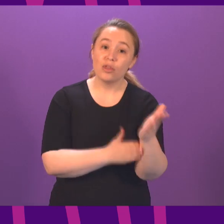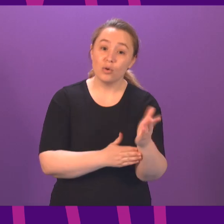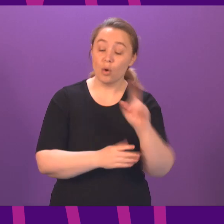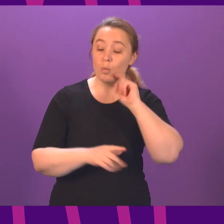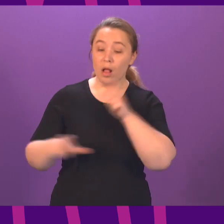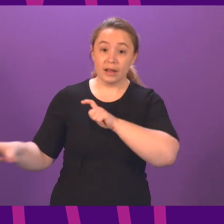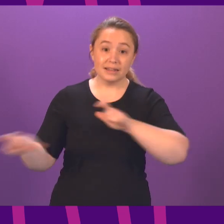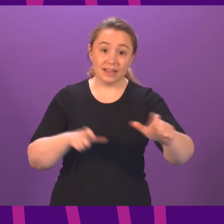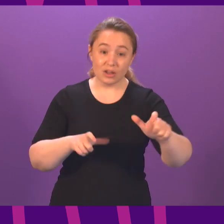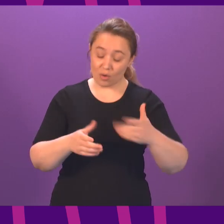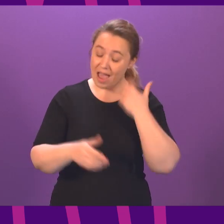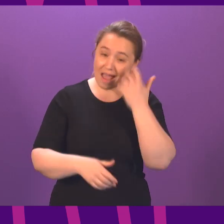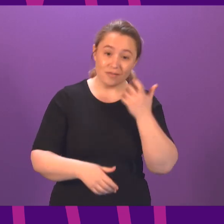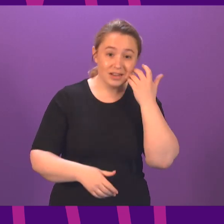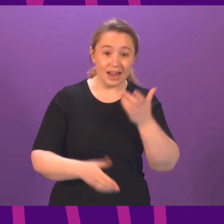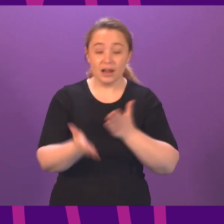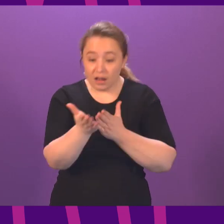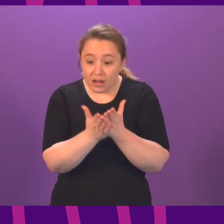to do that.